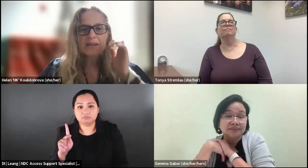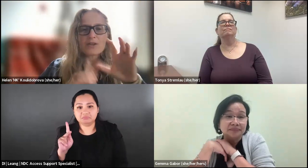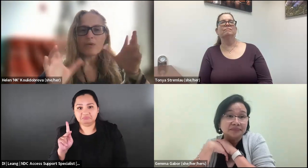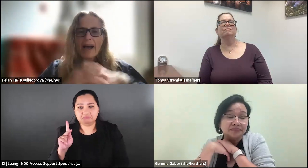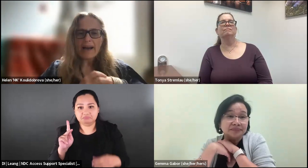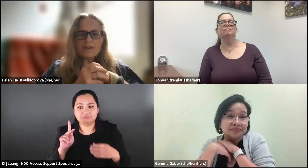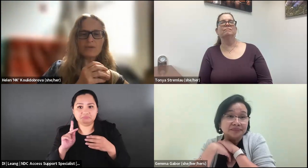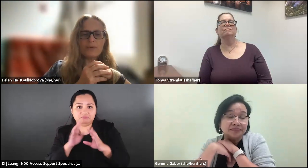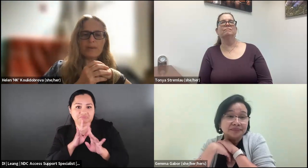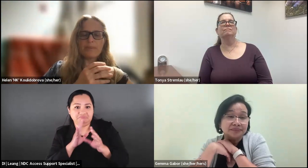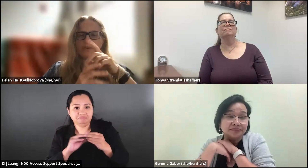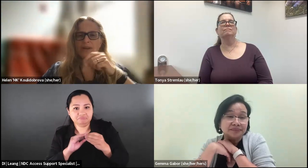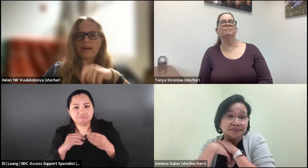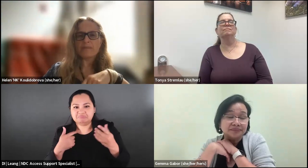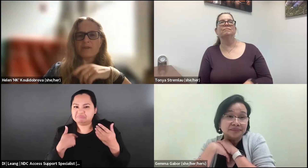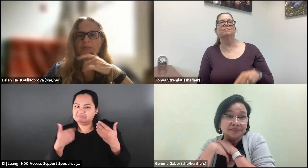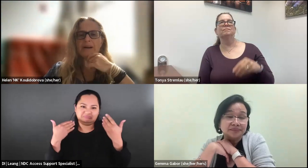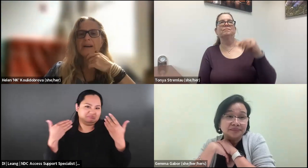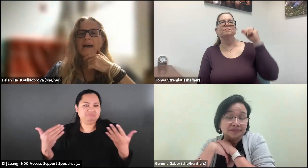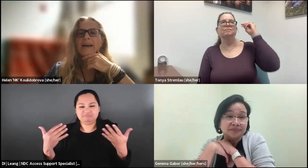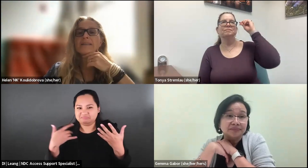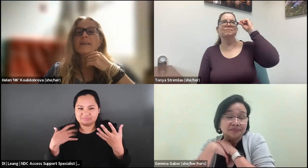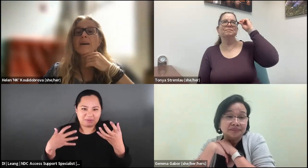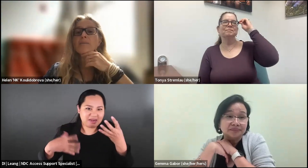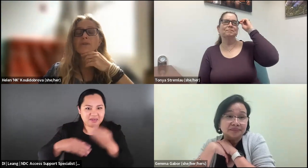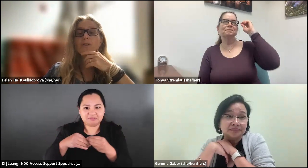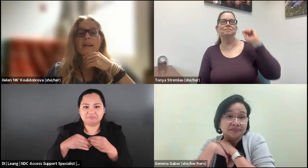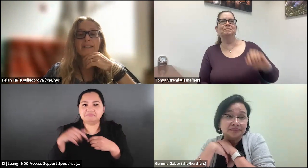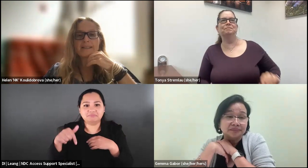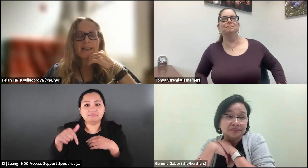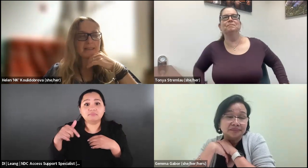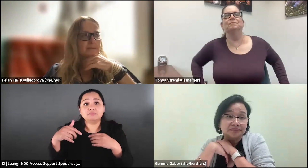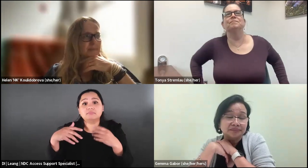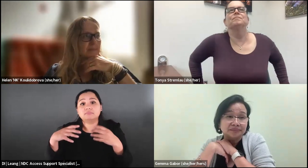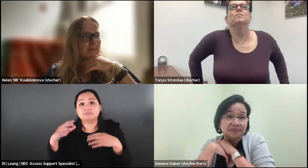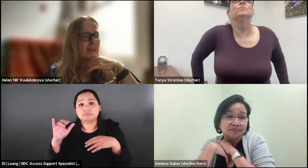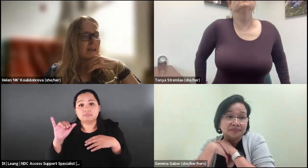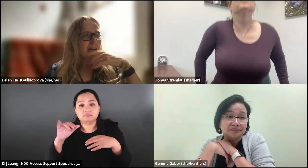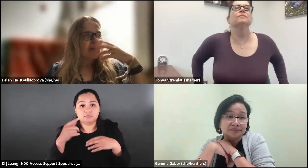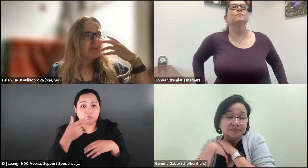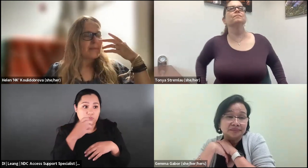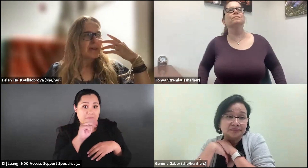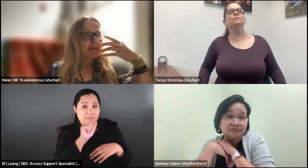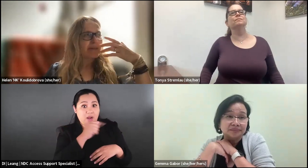To add to what both Gemma and Tonya had said,